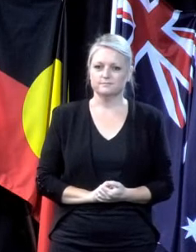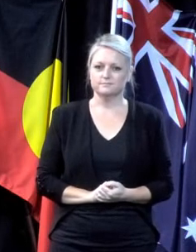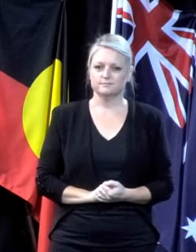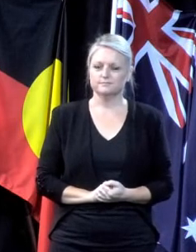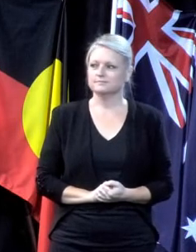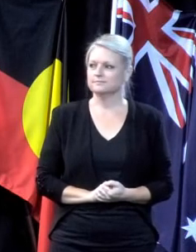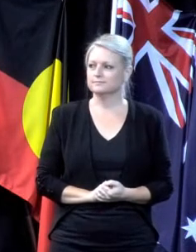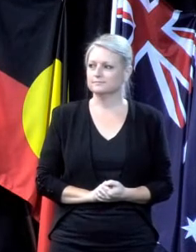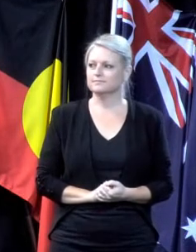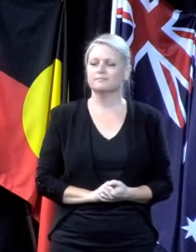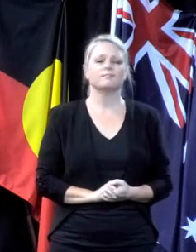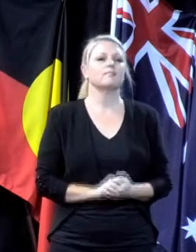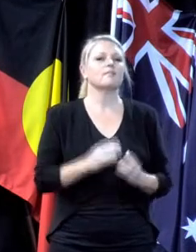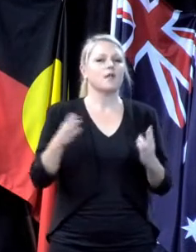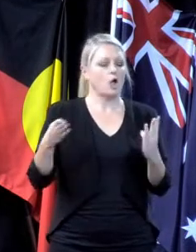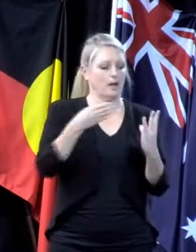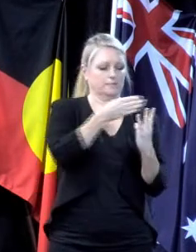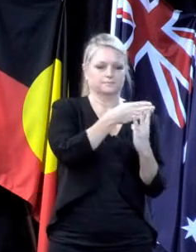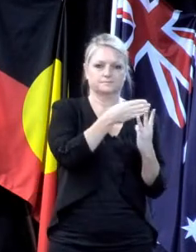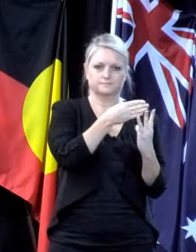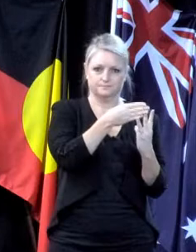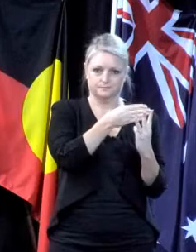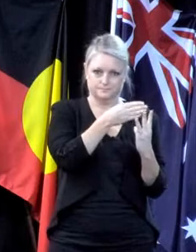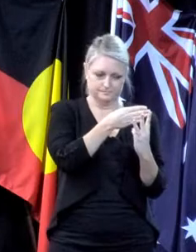Alright, Ms. Morris, can I start with you? OK.